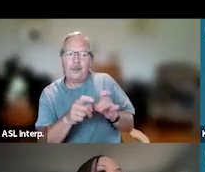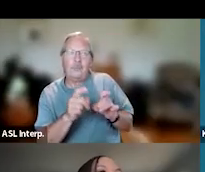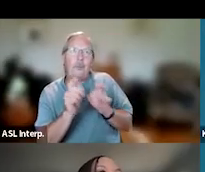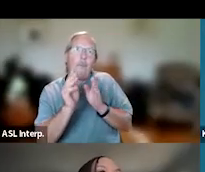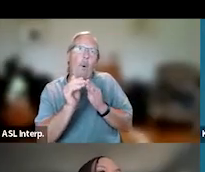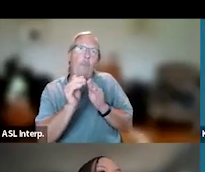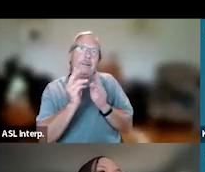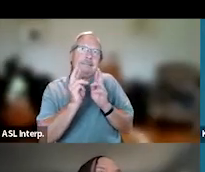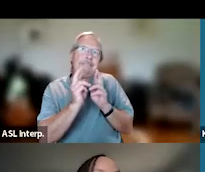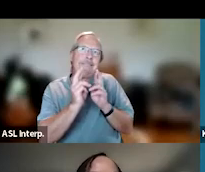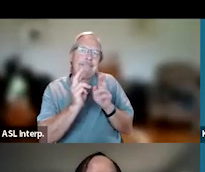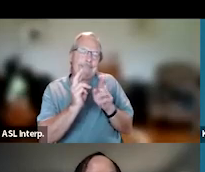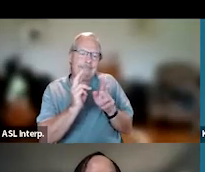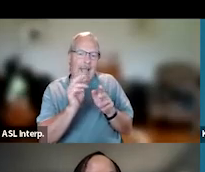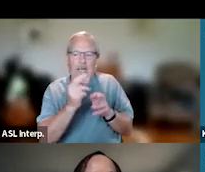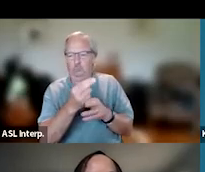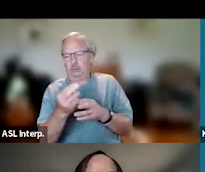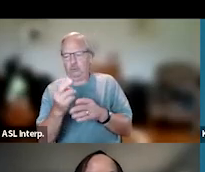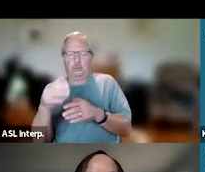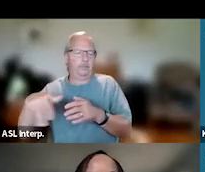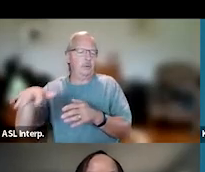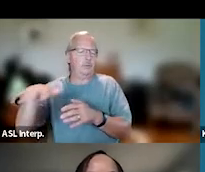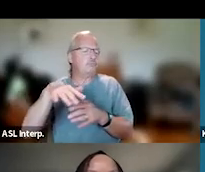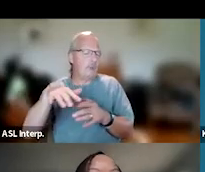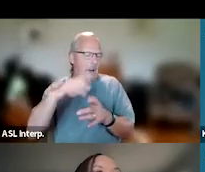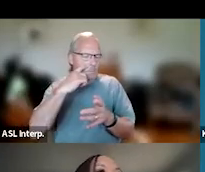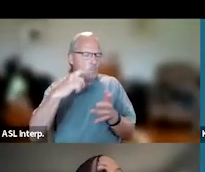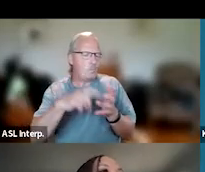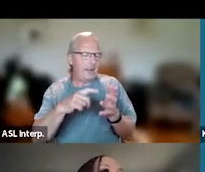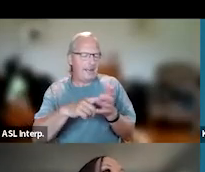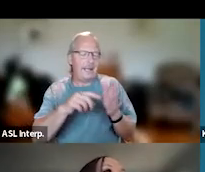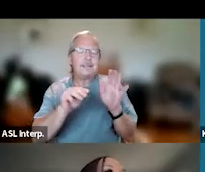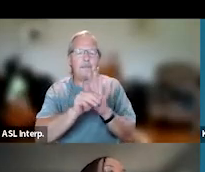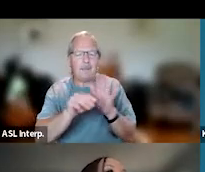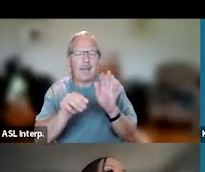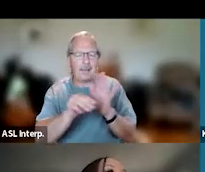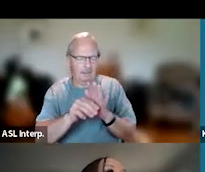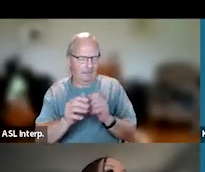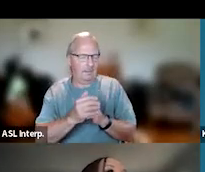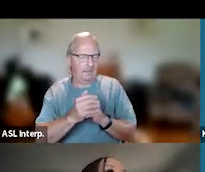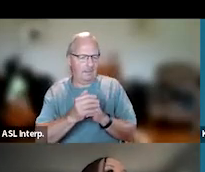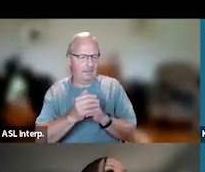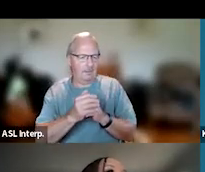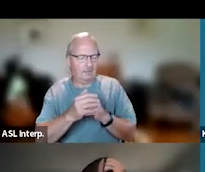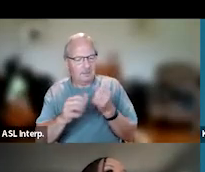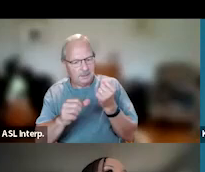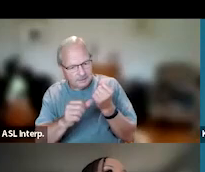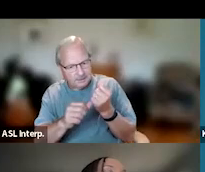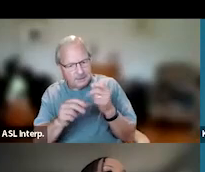is gonna be around and recognized as a model for assisting folks who are homeless or at risk.